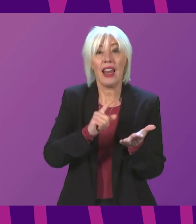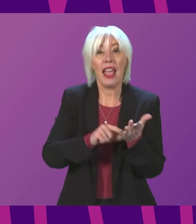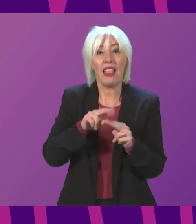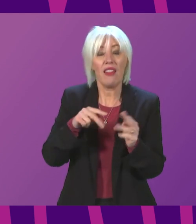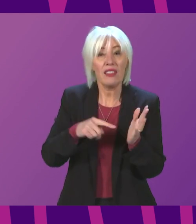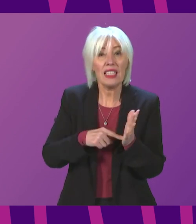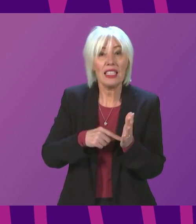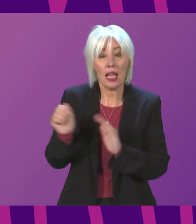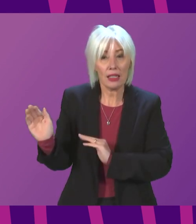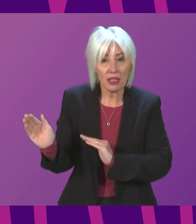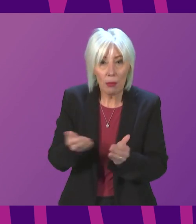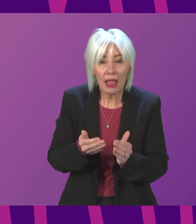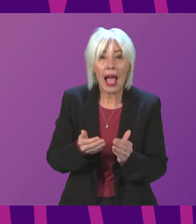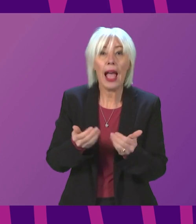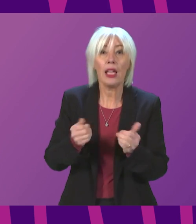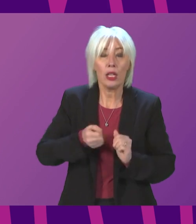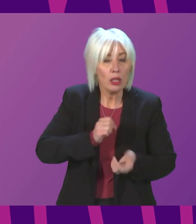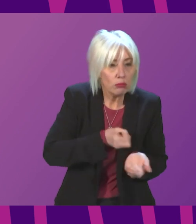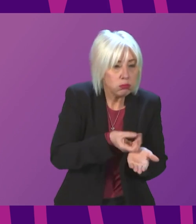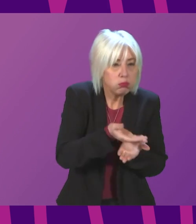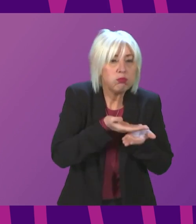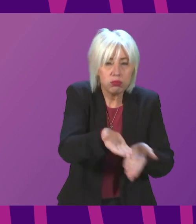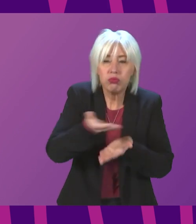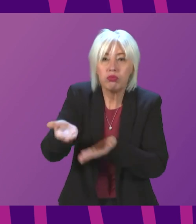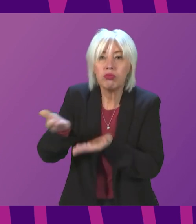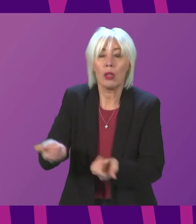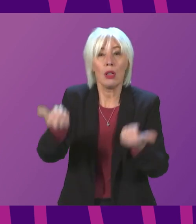distribution issues have been resolved, and can she clarify who is now eligible for a